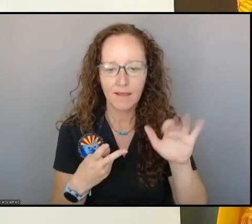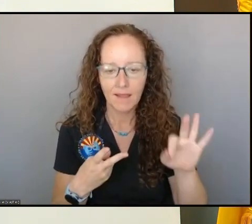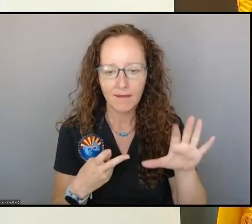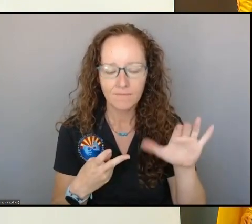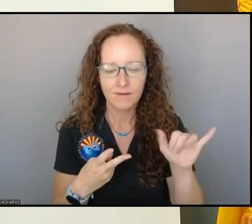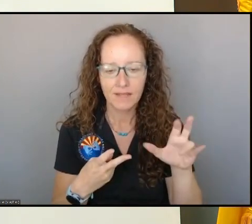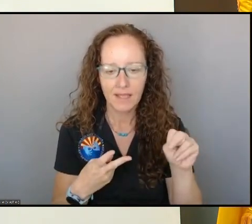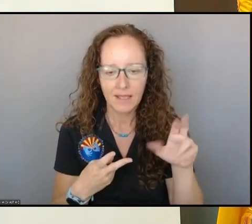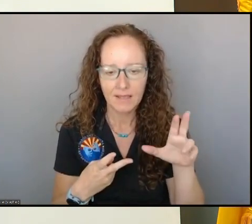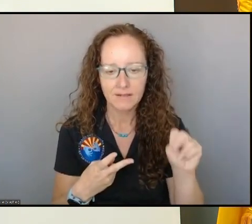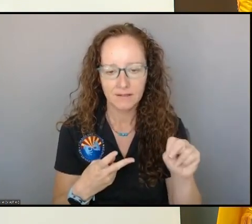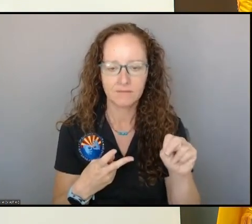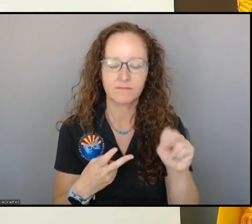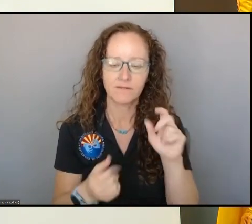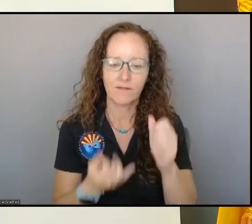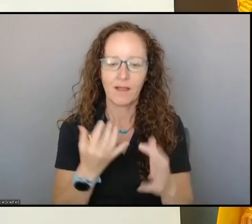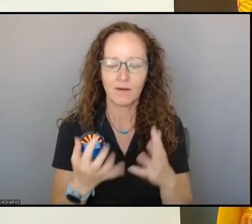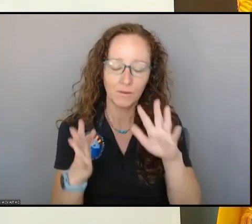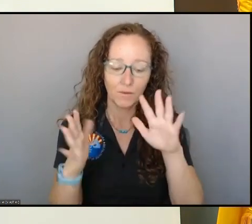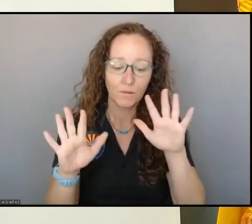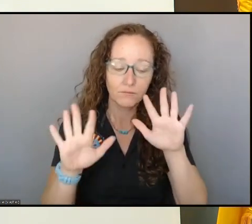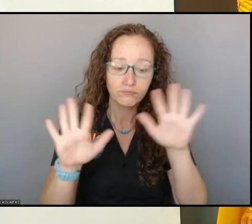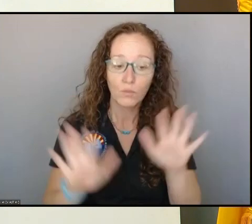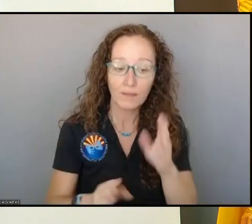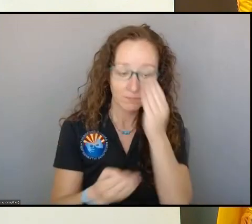where we're at. Man, we're well into two months of this fire.